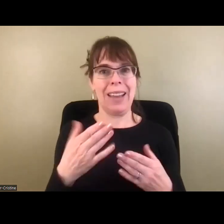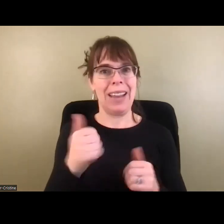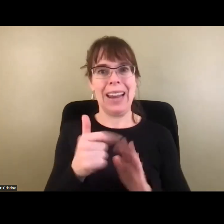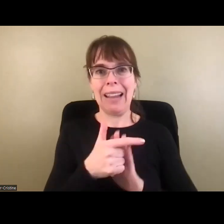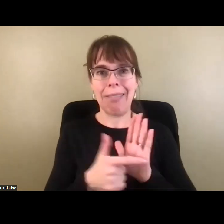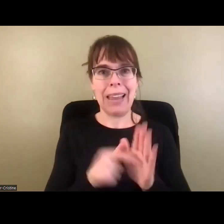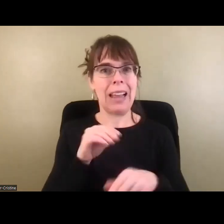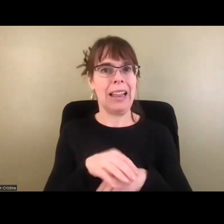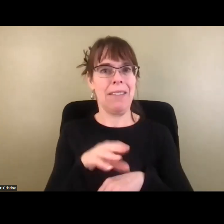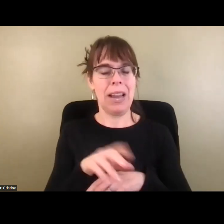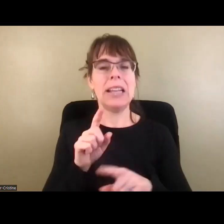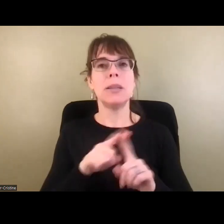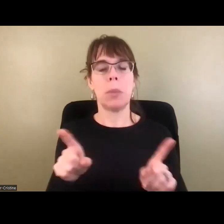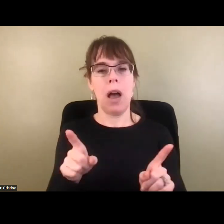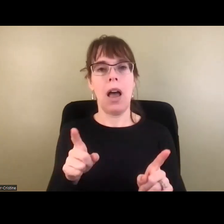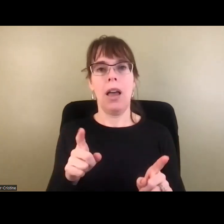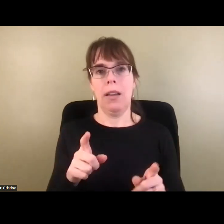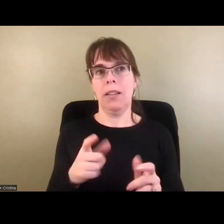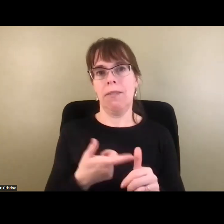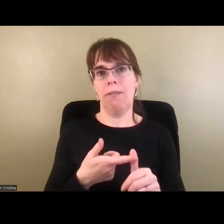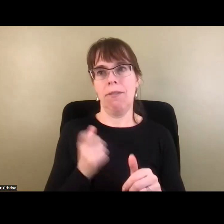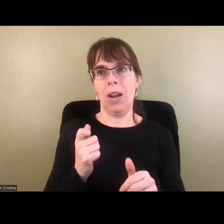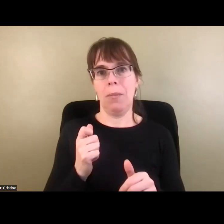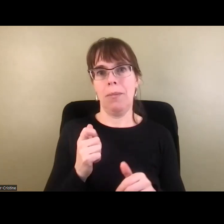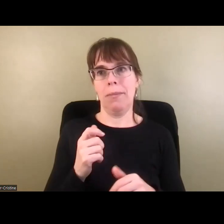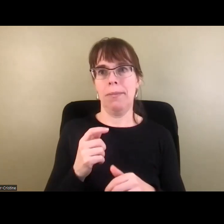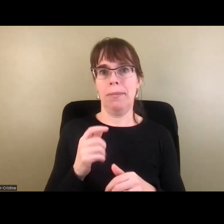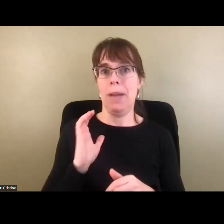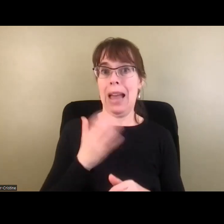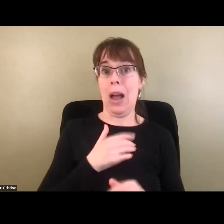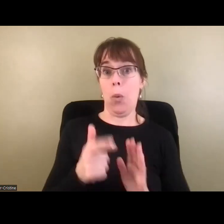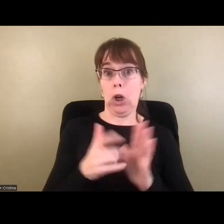we do, based on the advisement of the attorneys that we do work with,